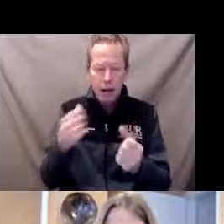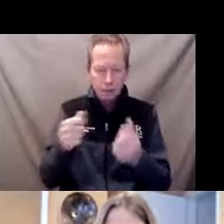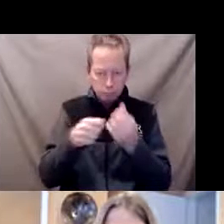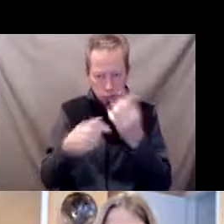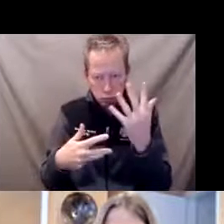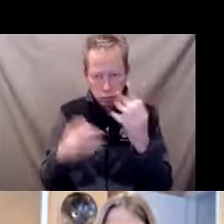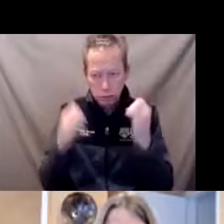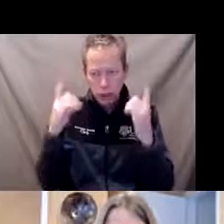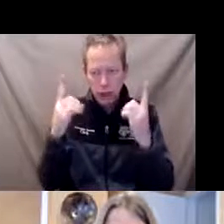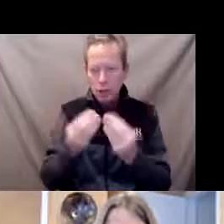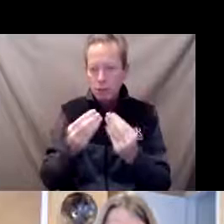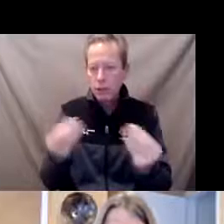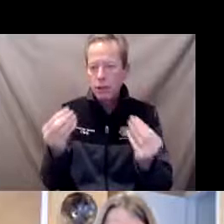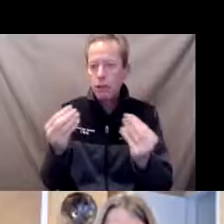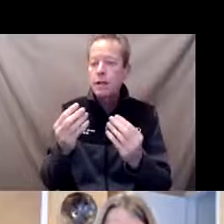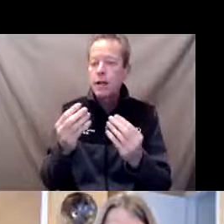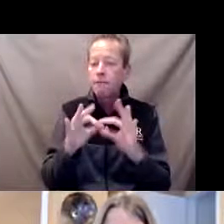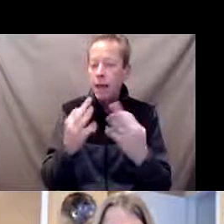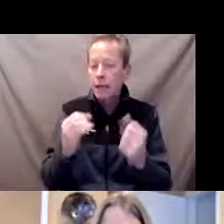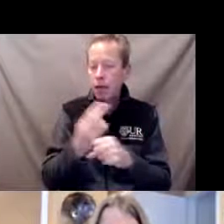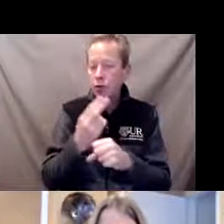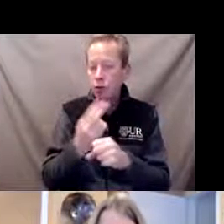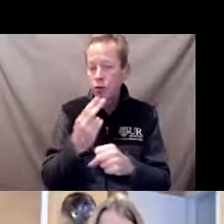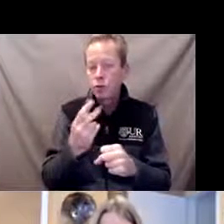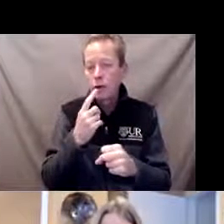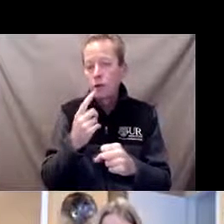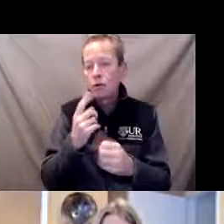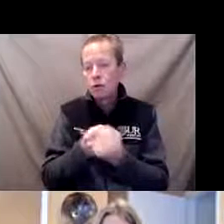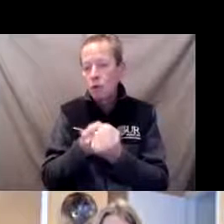of use to families people with intellectual disabilities and providers of services.